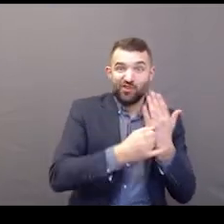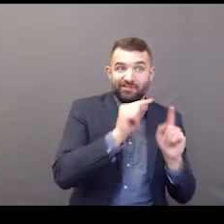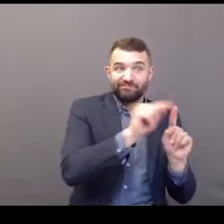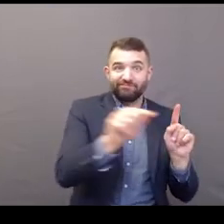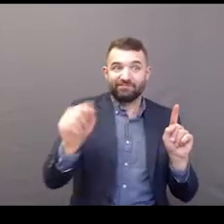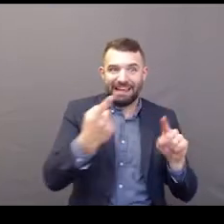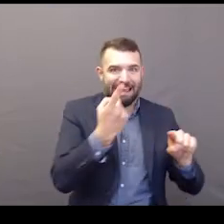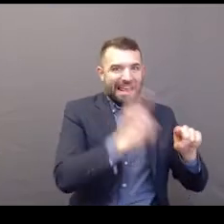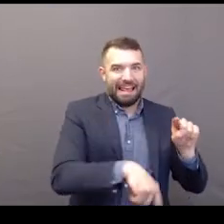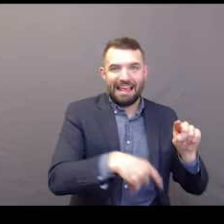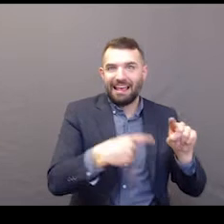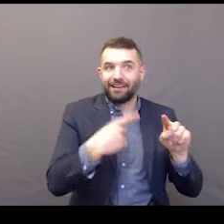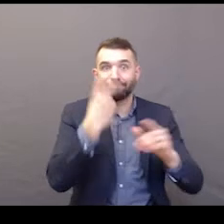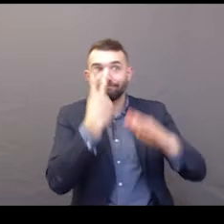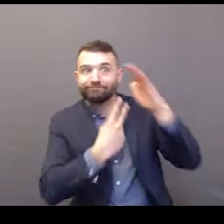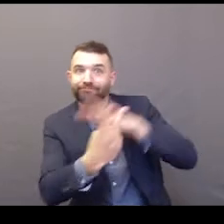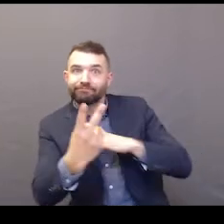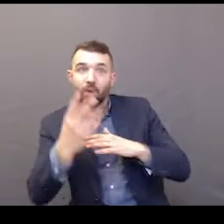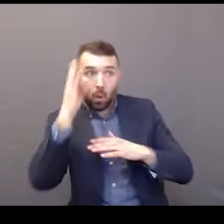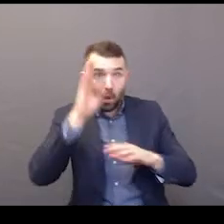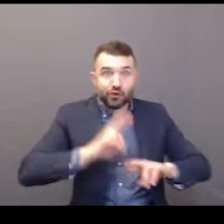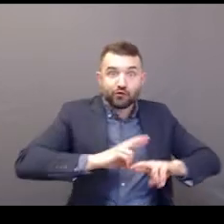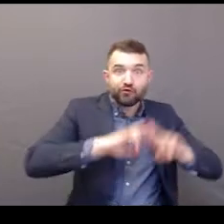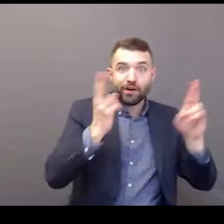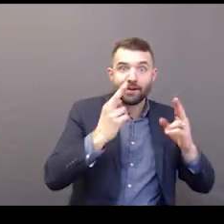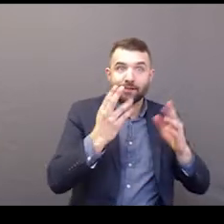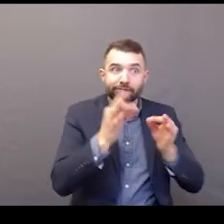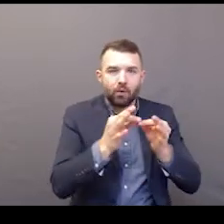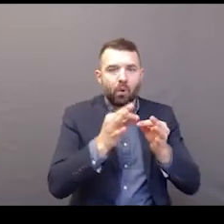timelines unless we receive alternative revenue from federal or state sources.